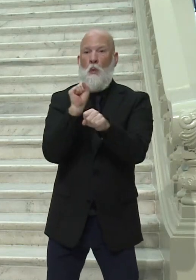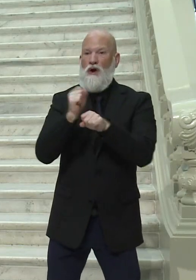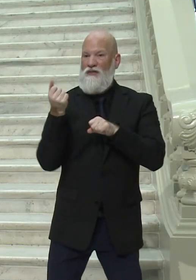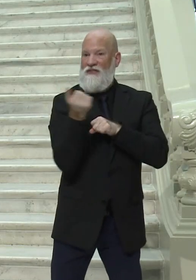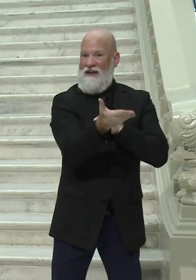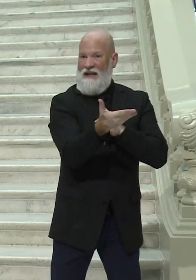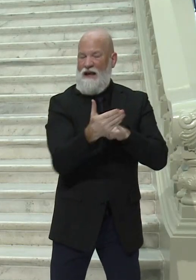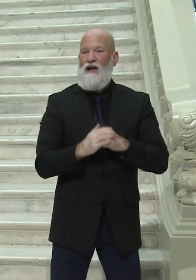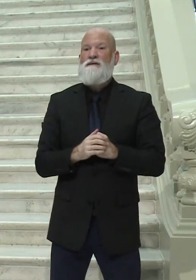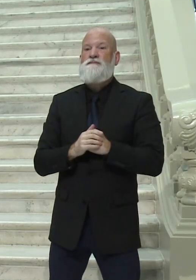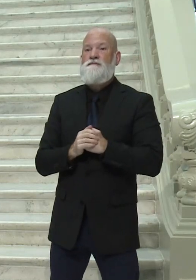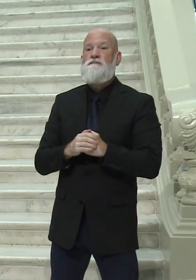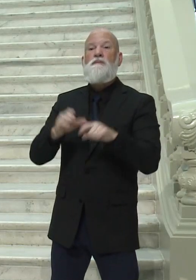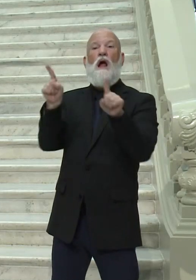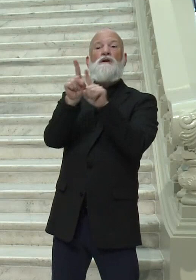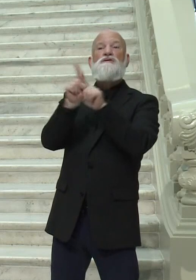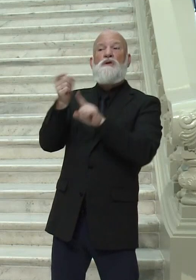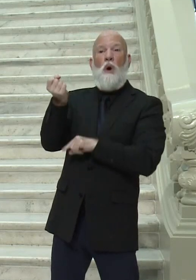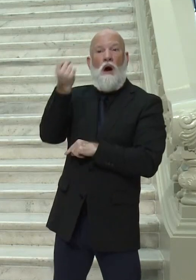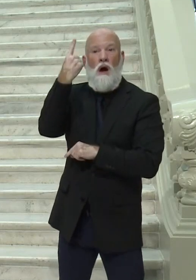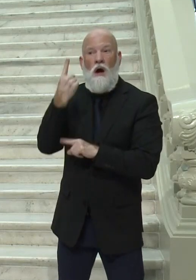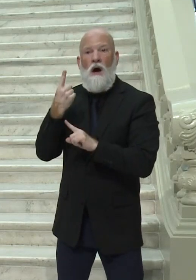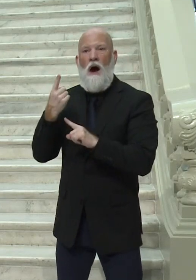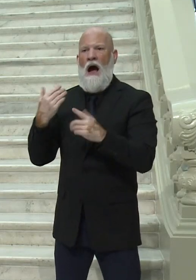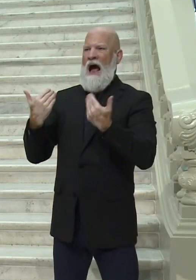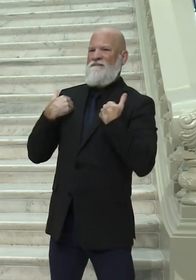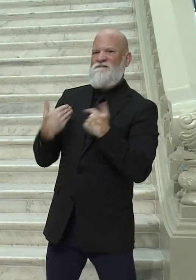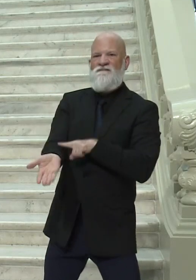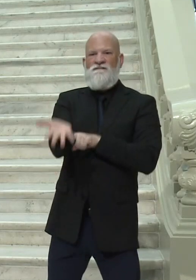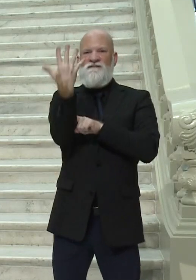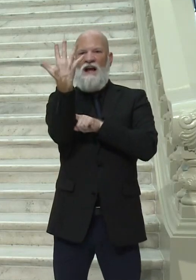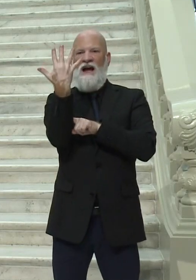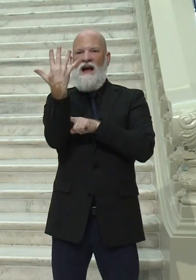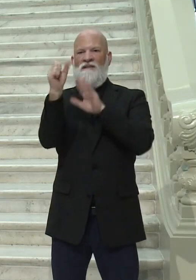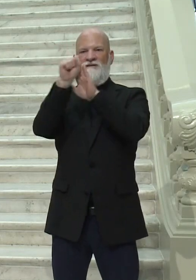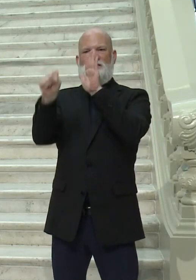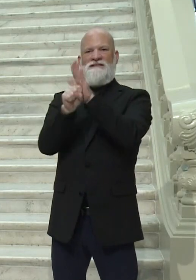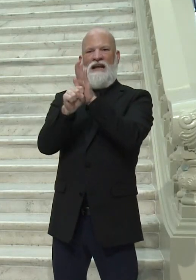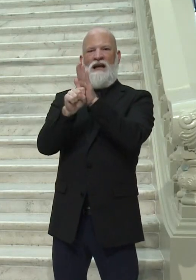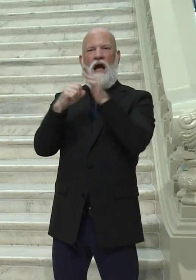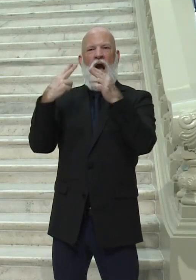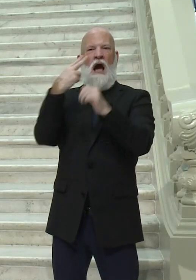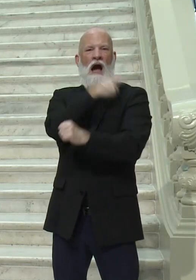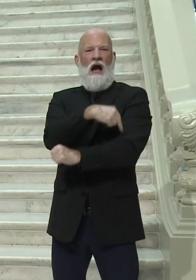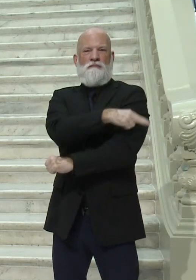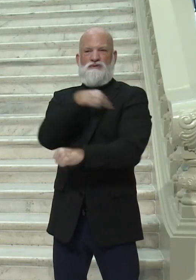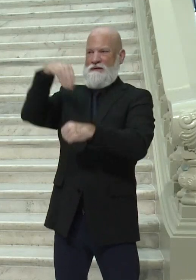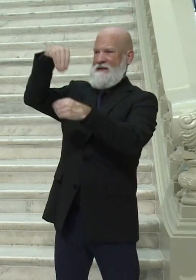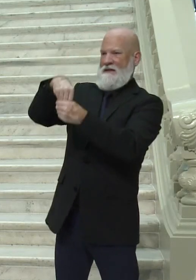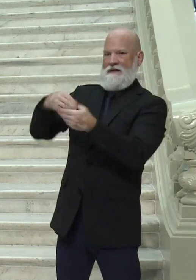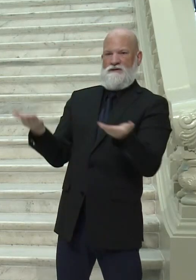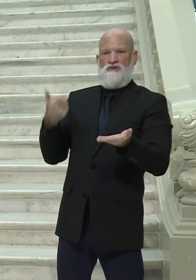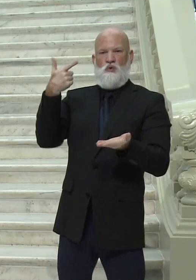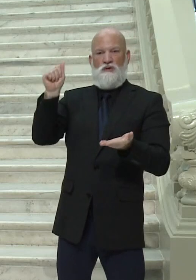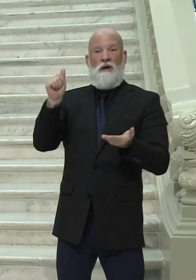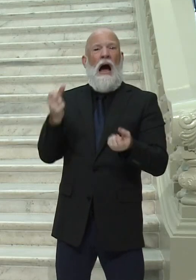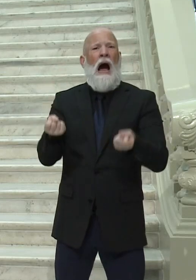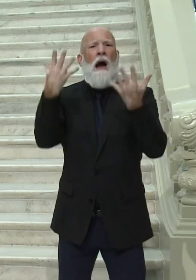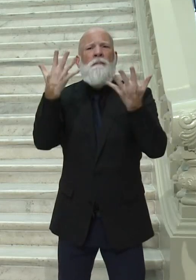HAVE 50 FOR NURSING HOME FACILITIES STATEWIDE, WITH HAVE 50 FOR NURSING HOME FACILITIES STATEWIDE, WITH A FACILITIES STATEWIDE, WITH A FACILITIES STATEWIDE, WITH A TOTAL FACILITIES STATEWIDE, WITH A TOTAL NUMBER FACILITIES STATEWIDE, WITH A TOTAL NUMBER OF FACILITIES STATEWIDE, WITH A TOTAL NUMBER OF 300 FACILITIES STATEWIDE, WITH A TOTAL NUMBER OF 300 TO TOTAL NUMBER OF 300 TO TOTAL NUMBER OF 300 TO HEALTHCARE TOTAL NUMBER OF 300 TO HEALTHCARE PROVIDERS TOTAL NUMBER OF 300 TO HEALTHCARE PROVIDERS IN TOTAL NUMBER OF 300 TO HEALTHCARE PROVIDERS IN THOSE HEALTHCARE PROVIDERS IN THOSE HEALTHCARE PROVIDERS IN THOSE NURSING HEALTHCARE PROVIDERS IN THOSE NURSING HOME HEALTHCARE PROVIDERS IN THOSE NURSING HOME FACILITIES. NURSING HOME FACILITIES. NURSING HOME FACILITIES. OF NURSING HOME FACILITIES. OF THE NURSING HOME FACILITIES. OF THE FIVE NURSING HOME FACILITIES. OF THE FIVE STATE NURSING HOME FACILITIES. OF THE FIVE STATE HOSPITALS OF THE FIVE STATE HOSPITALS OF THE FIVE STATE HOSPITALS THAT OF THE FIVE STATE HOSPITALS THAT I OF THE FIVE STATE HOSPITALS THAT I MENTIONED,